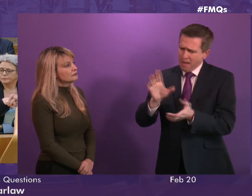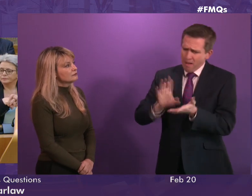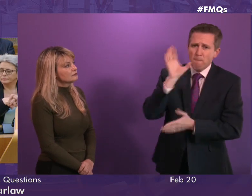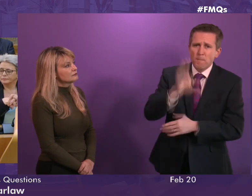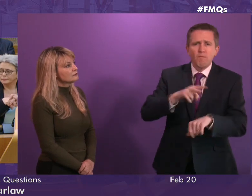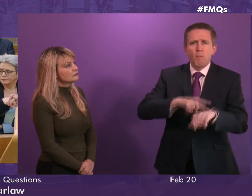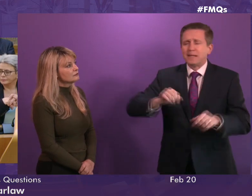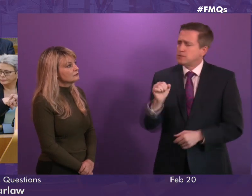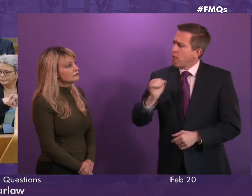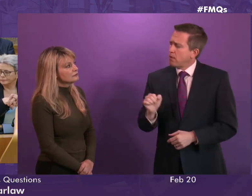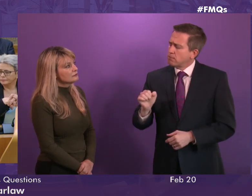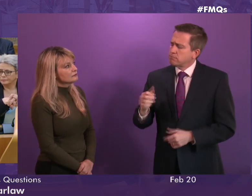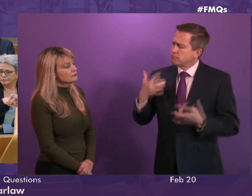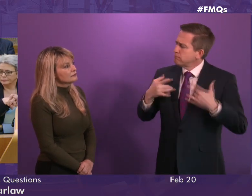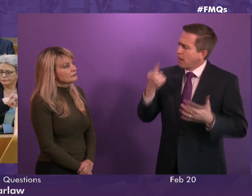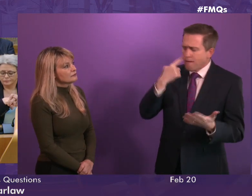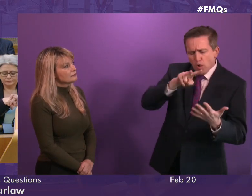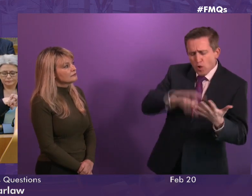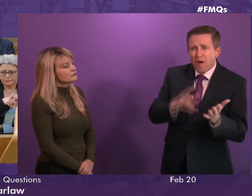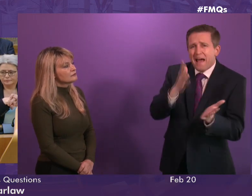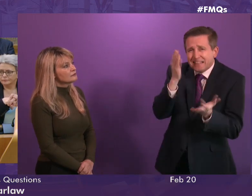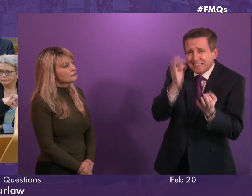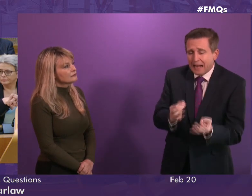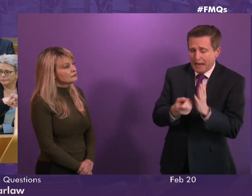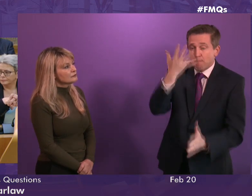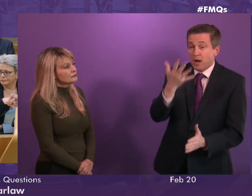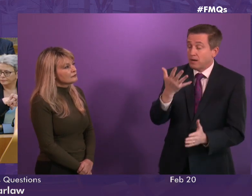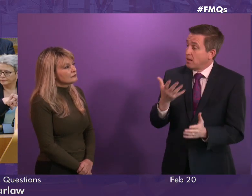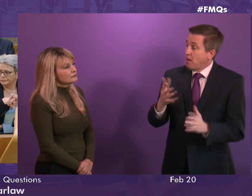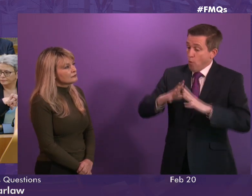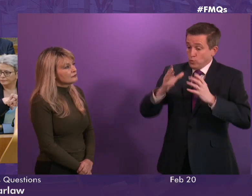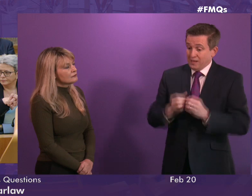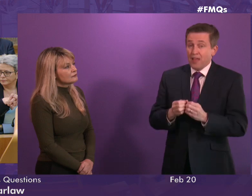let us have a look at it in detail. The resource budget is still at least £13 million short